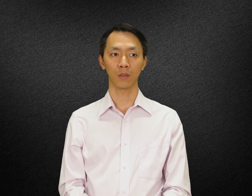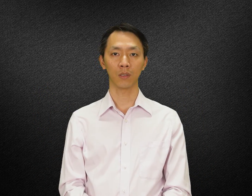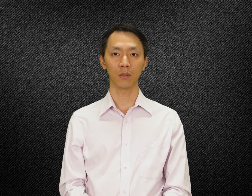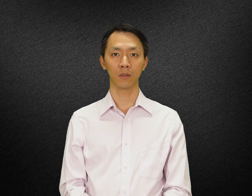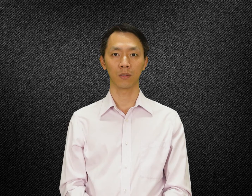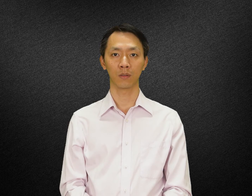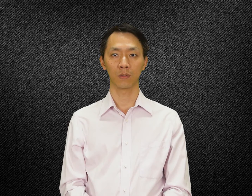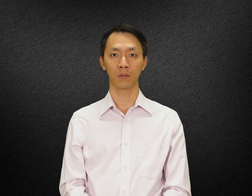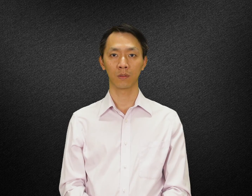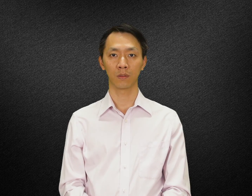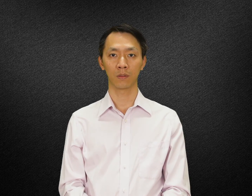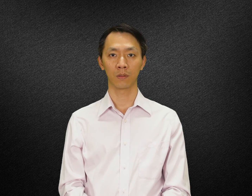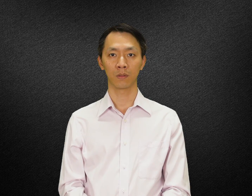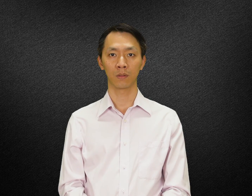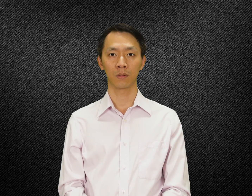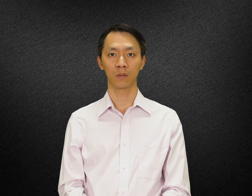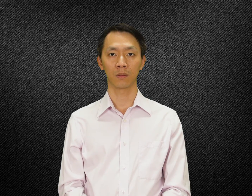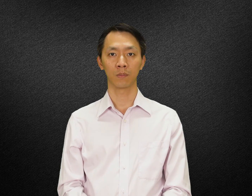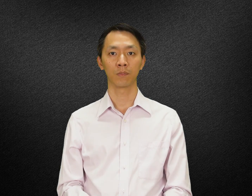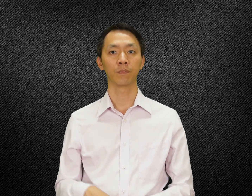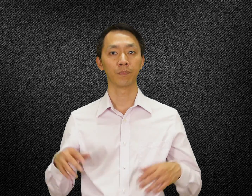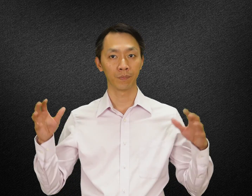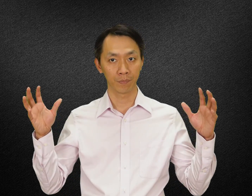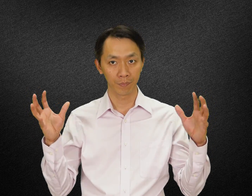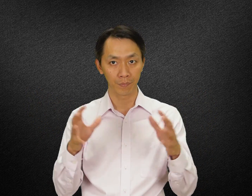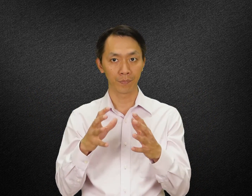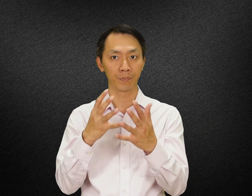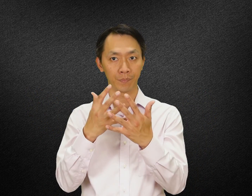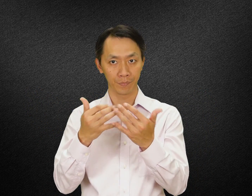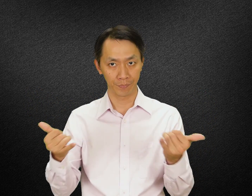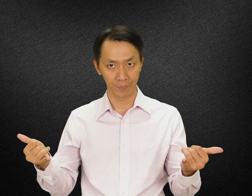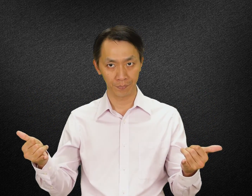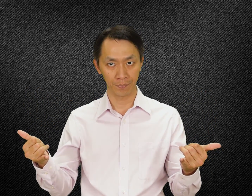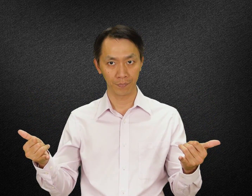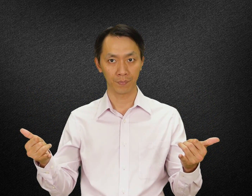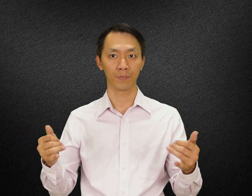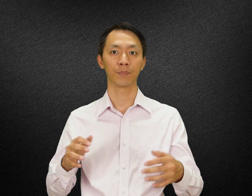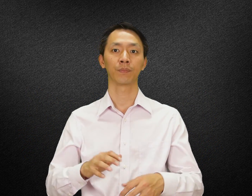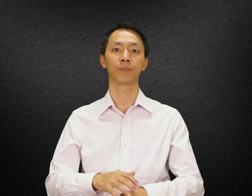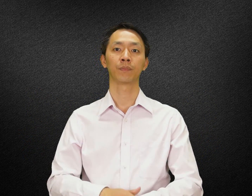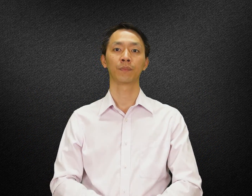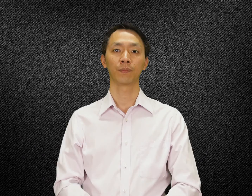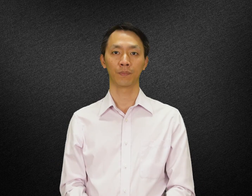classmate